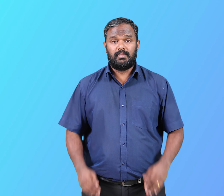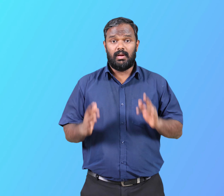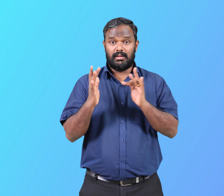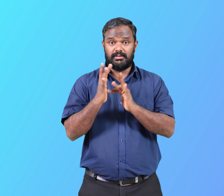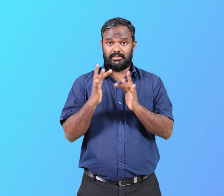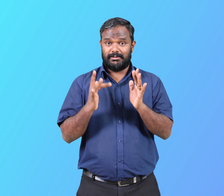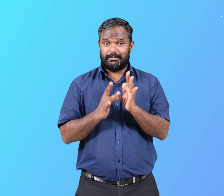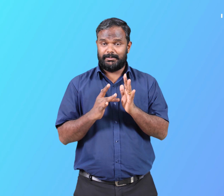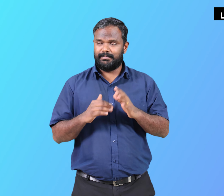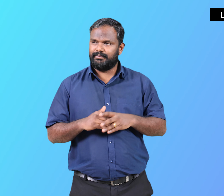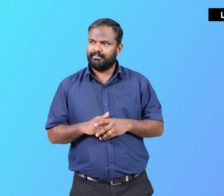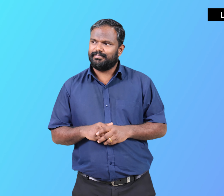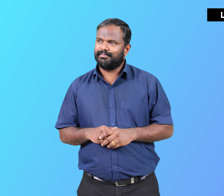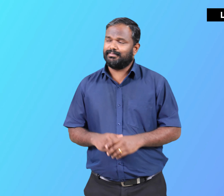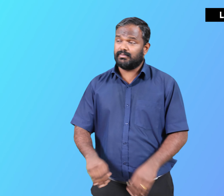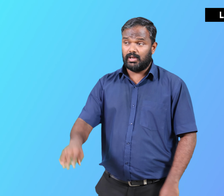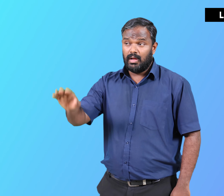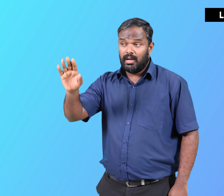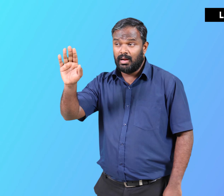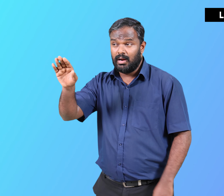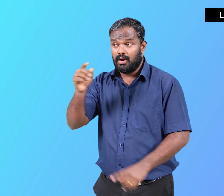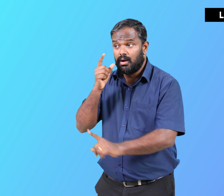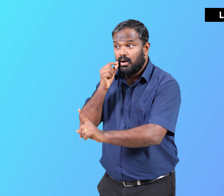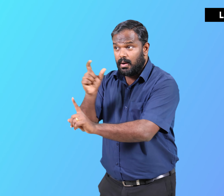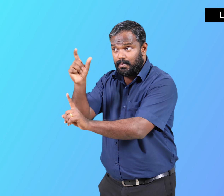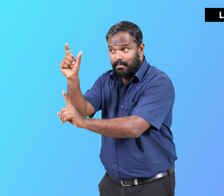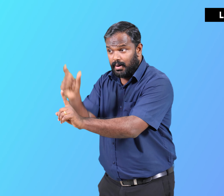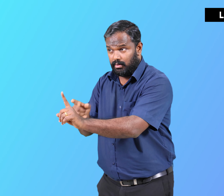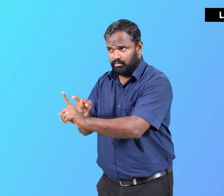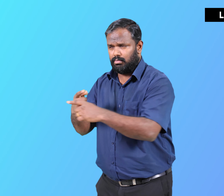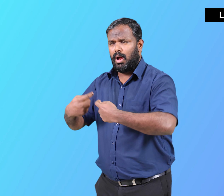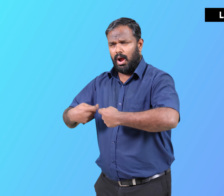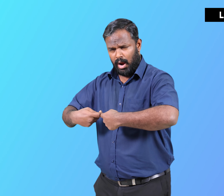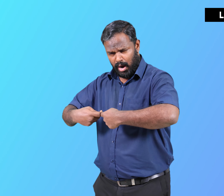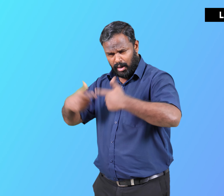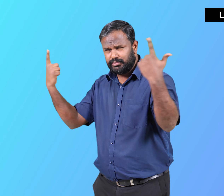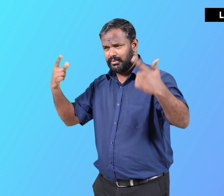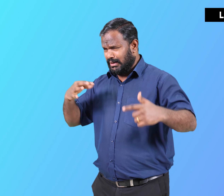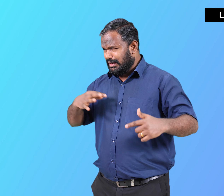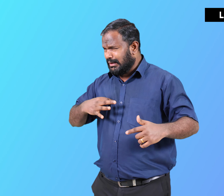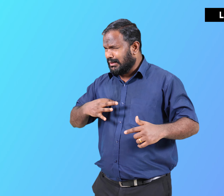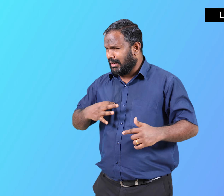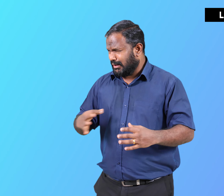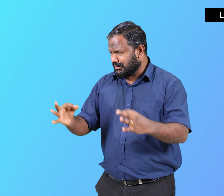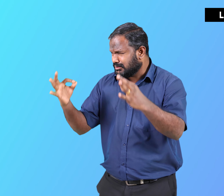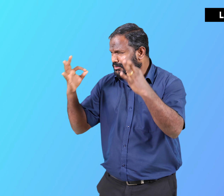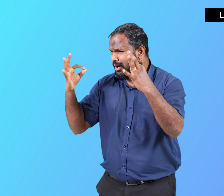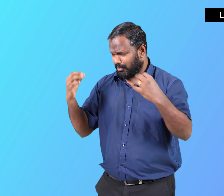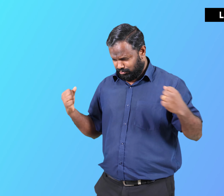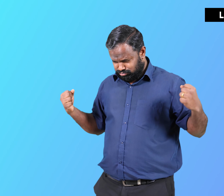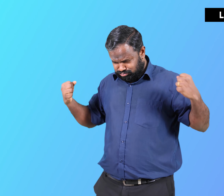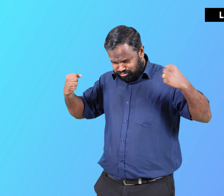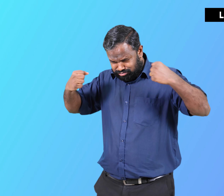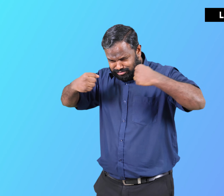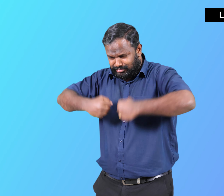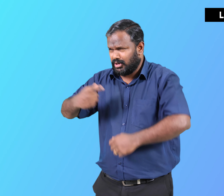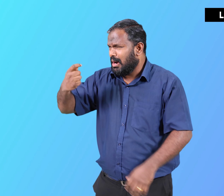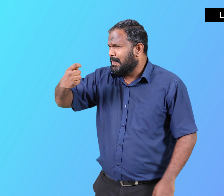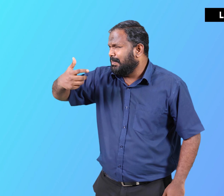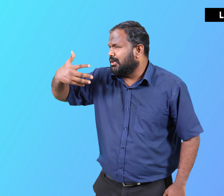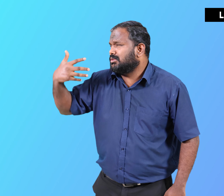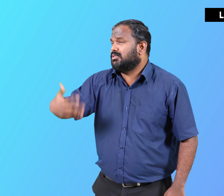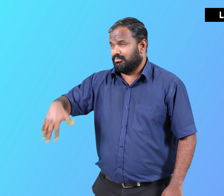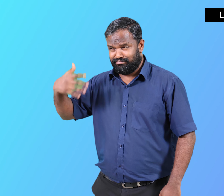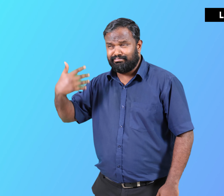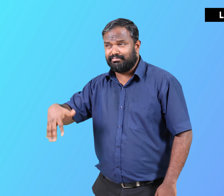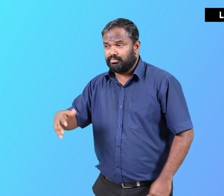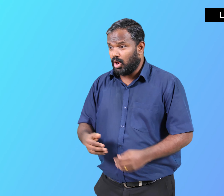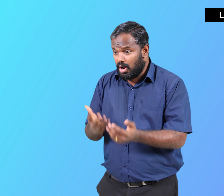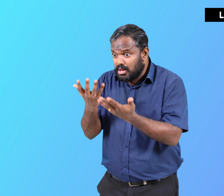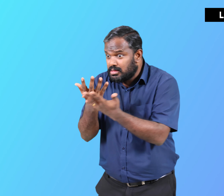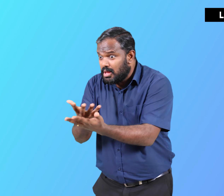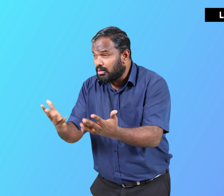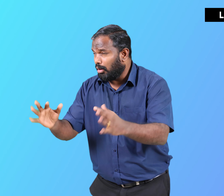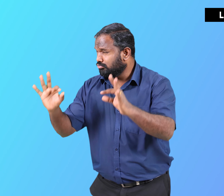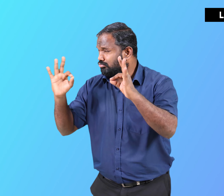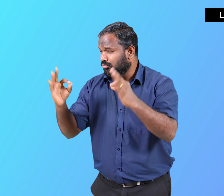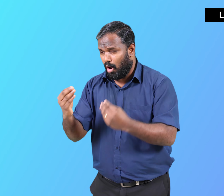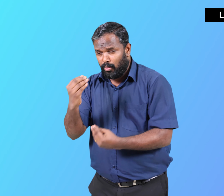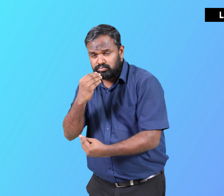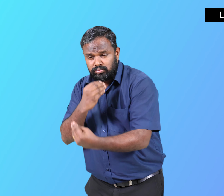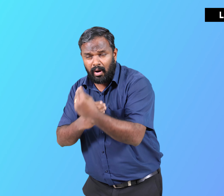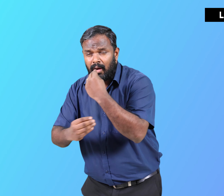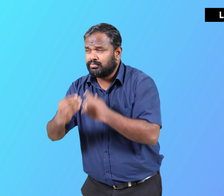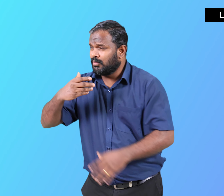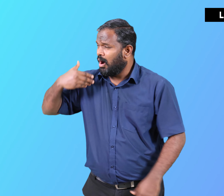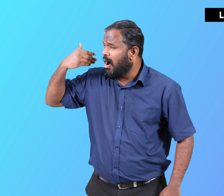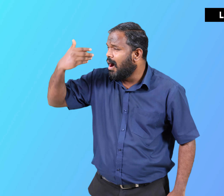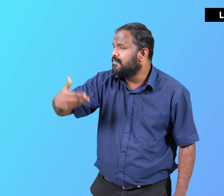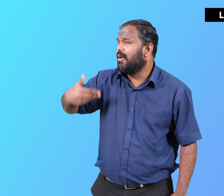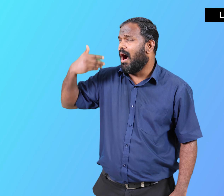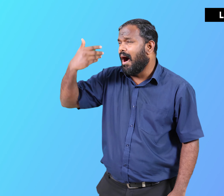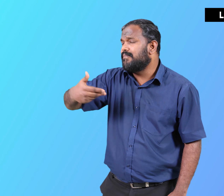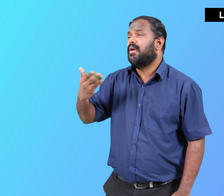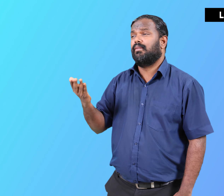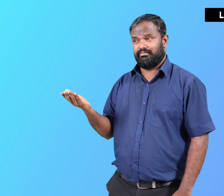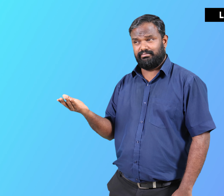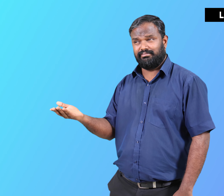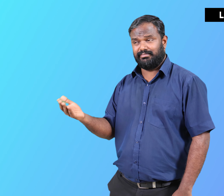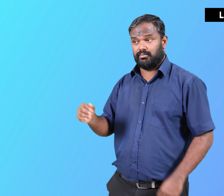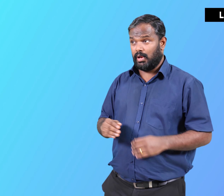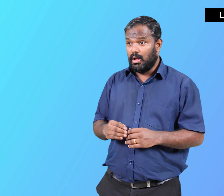Jesus said, “There was a rich man who always dressed in the finest clothes. He was so rich that he was able to enjoy all the best things every day.